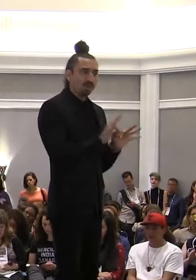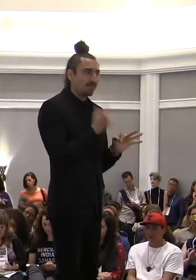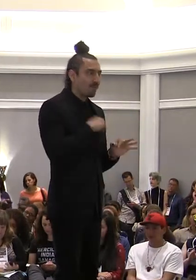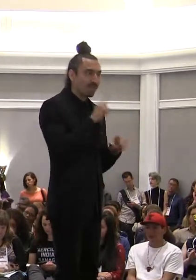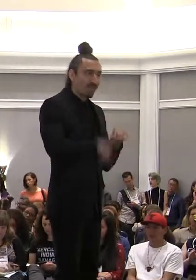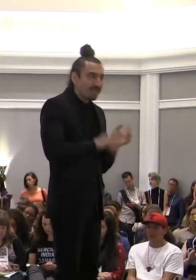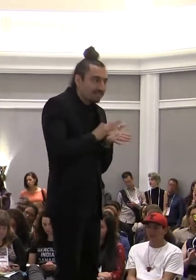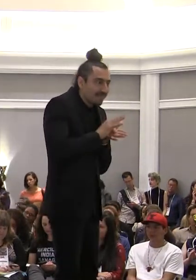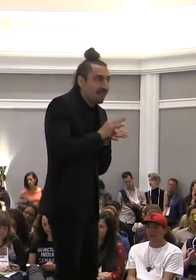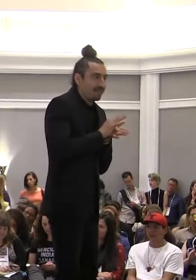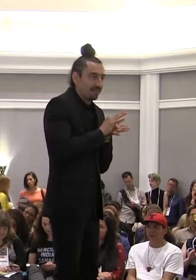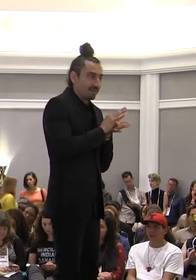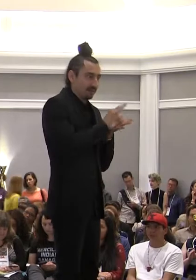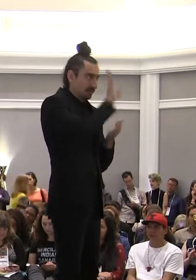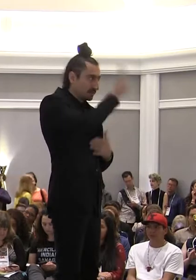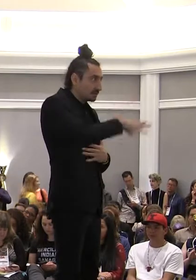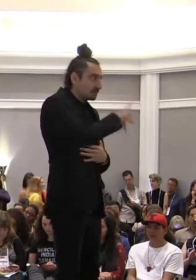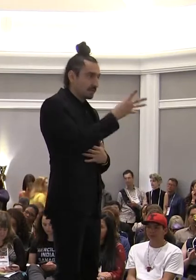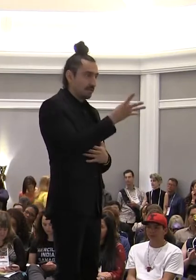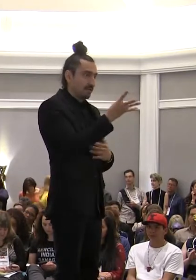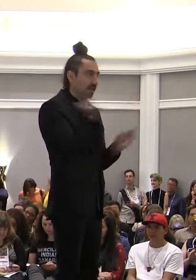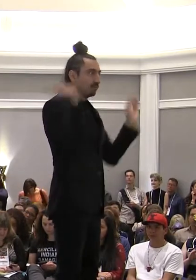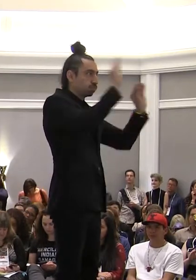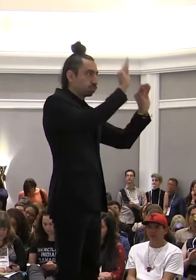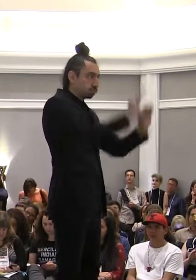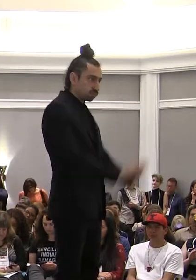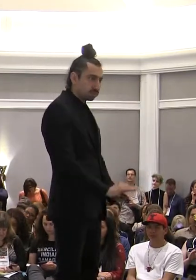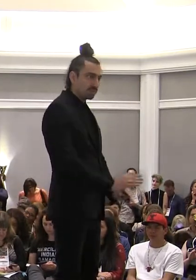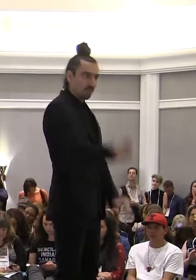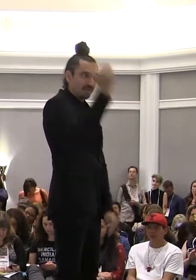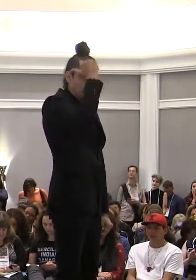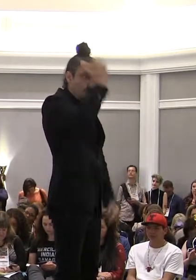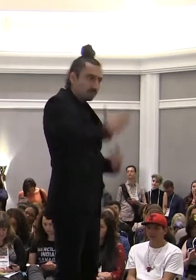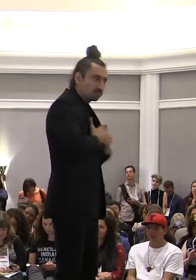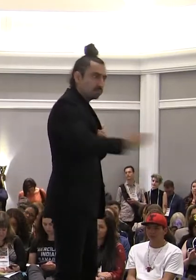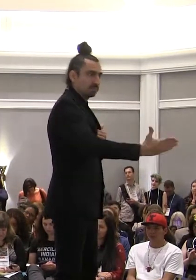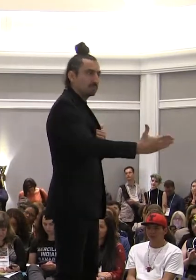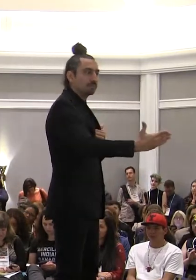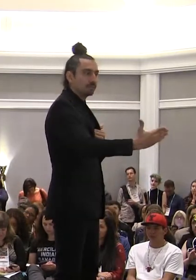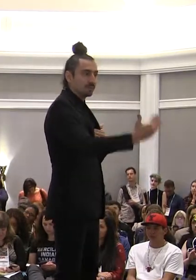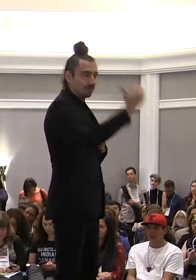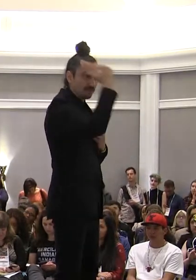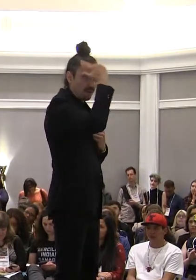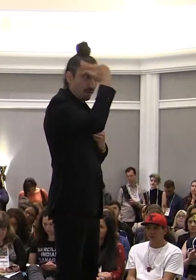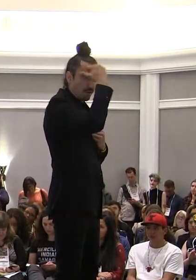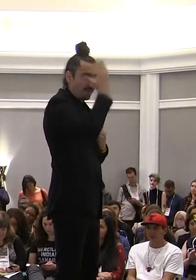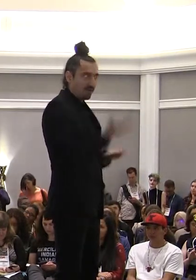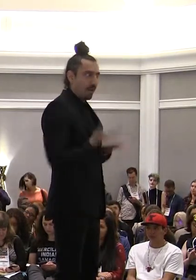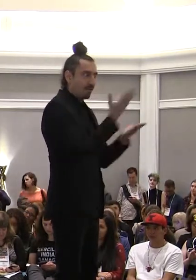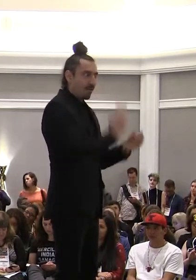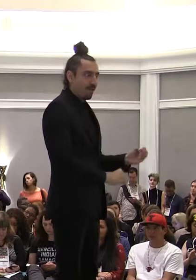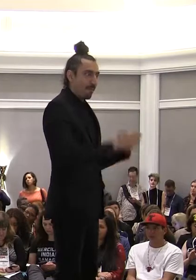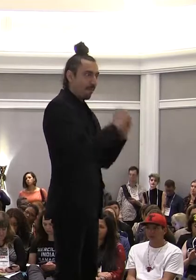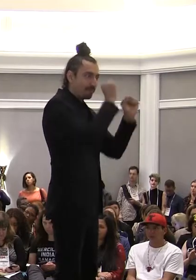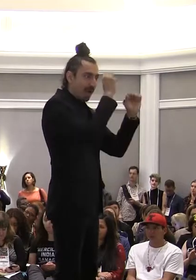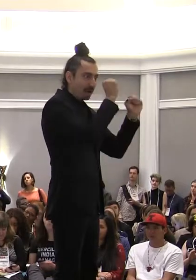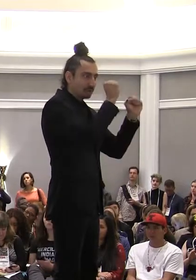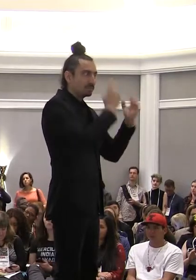So you are going to help us do that, so we can continue in years to come to offer amazing programming. So we really asking for your support.